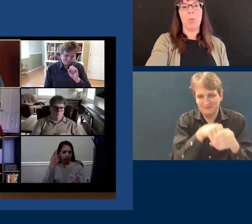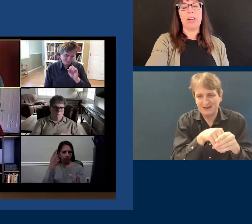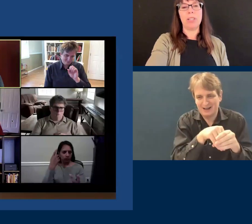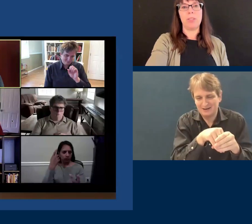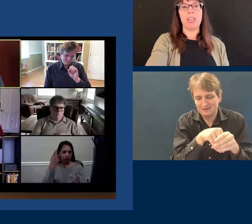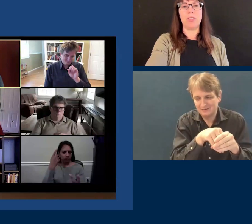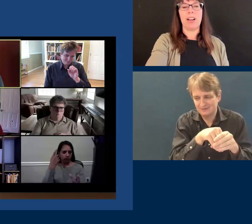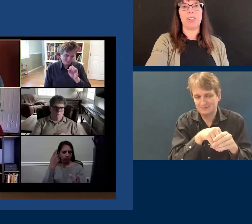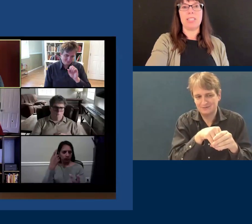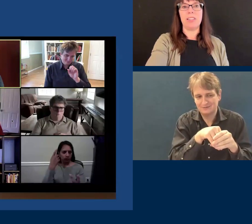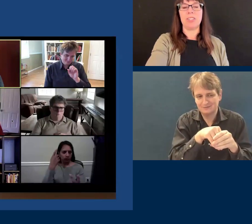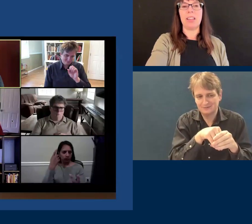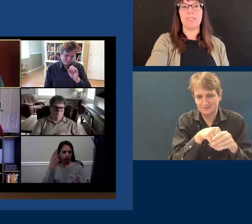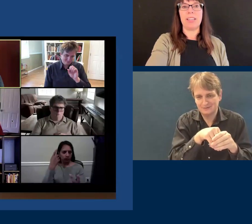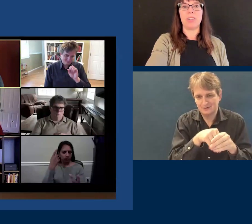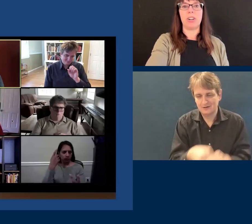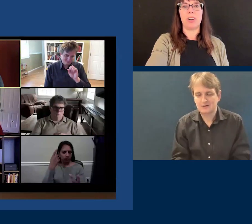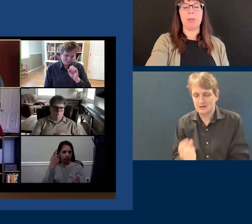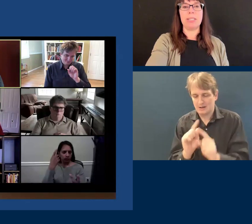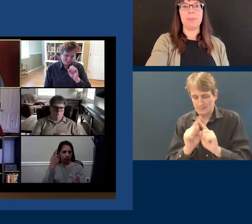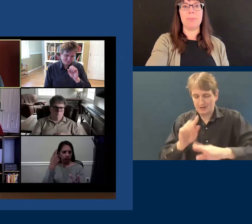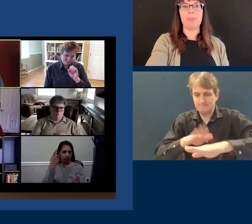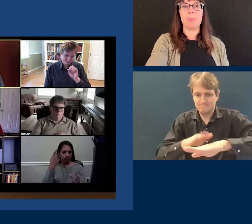whereas with video conferencing, there's a lot of things that are already built in.